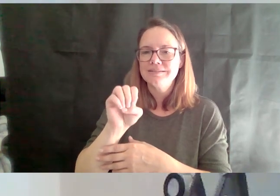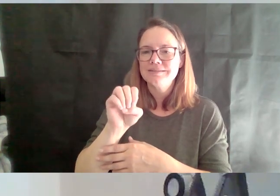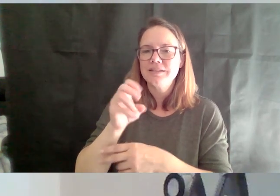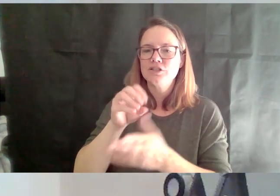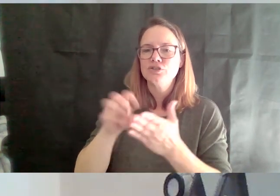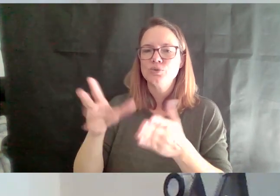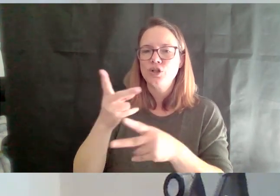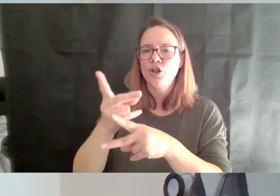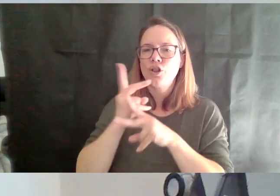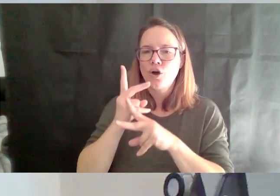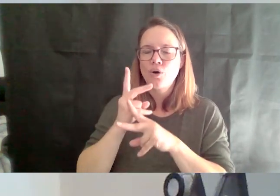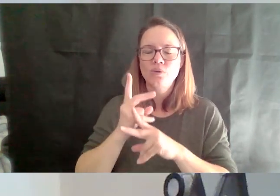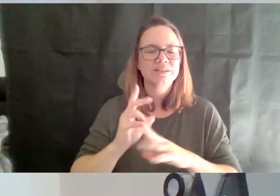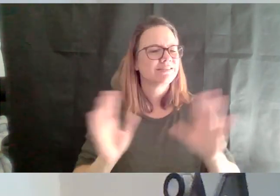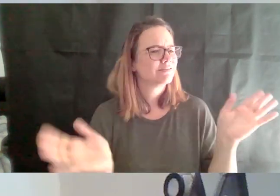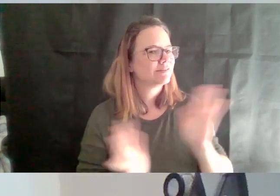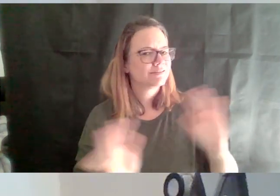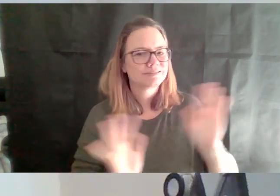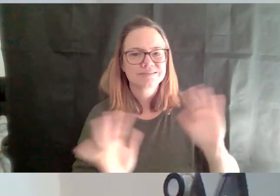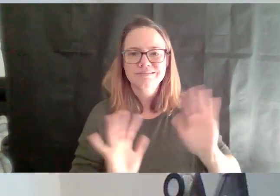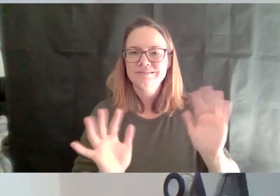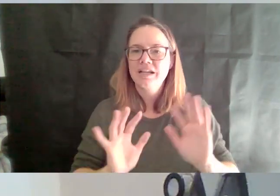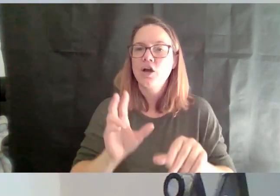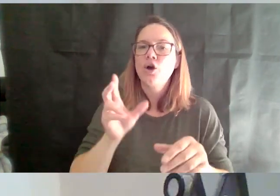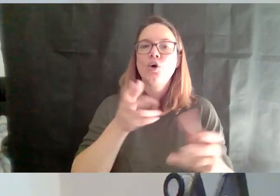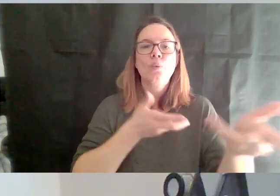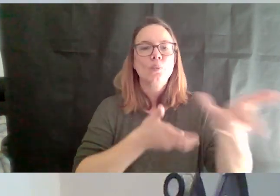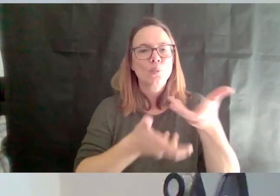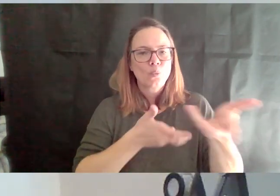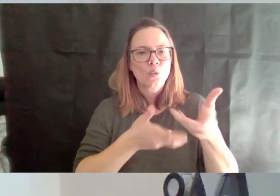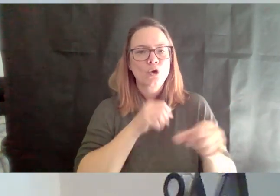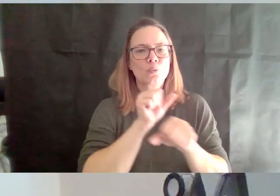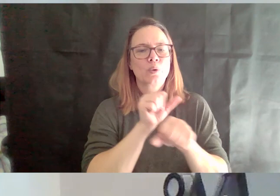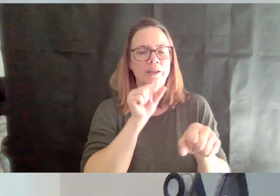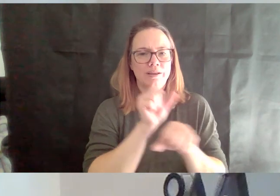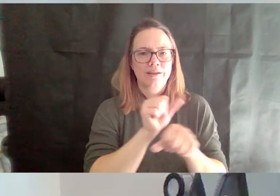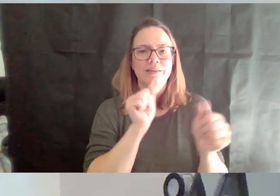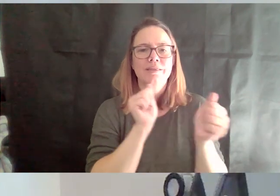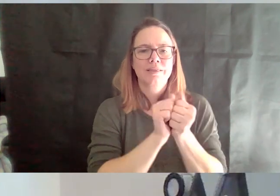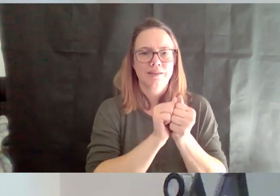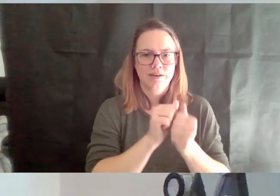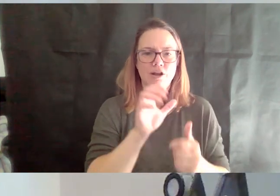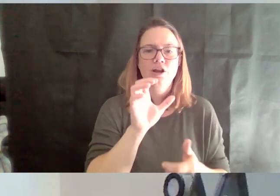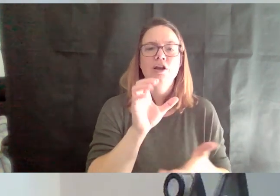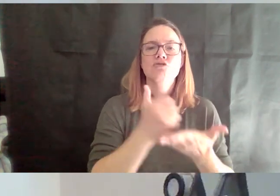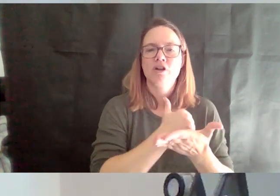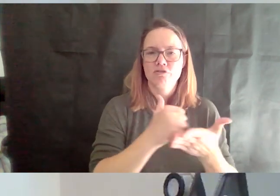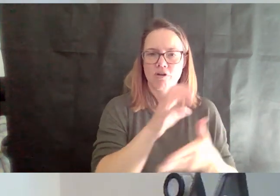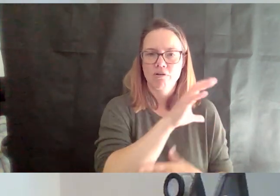So you can always work with your servicer, or your credit card company, or whoever it is to negotiate a better rate. Yeah, definitely.